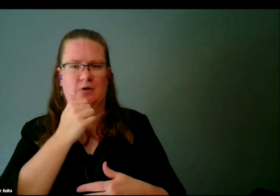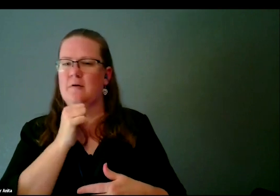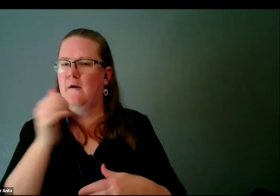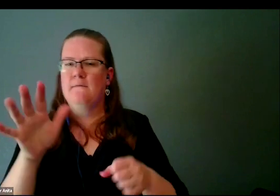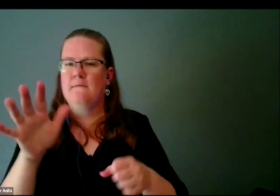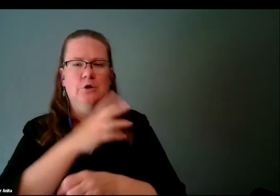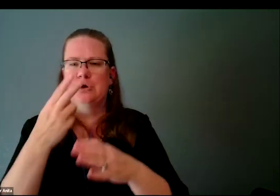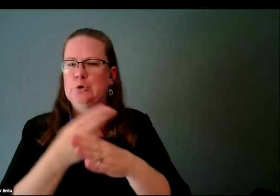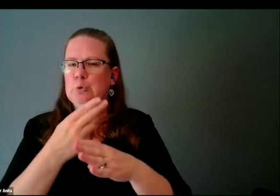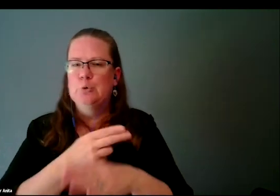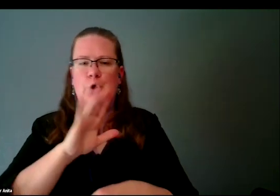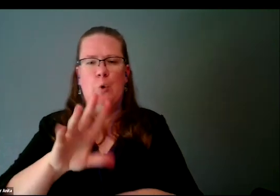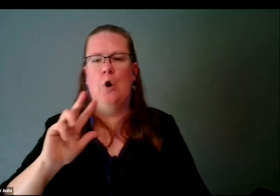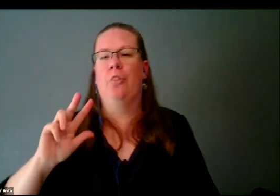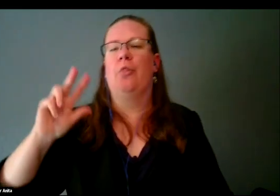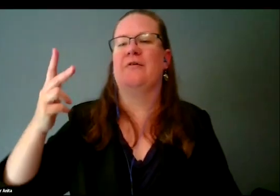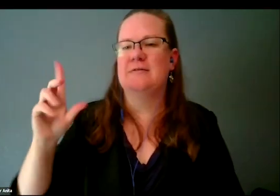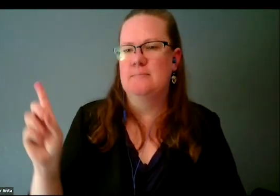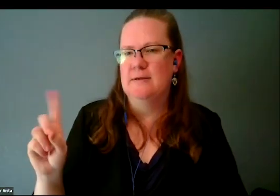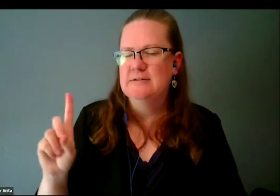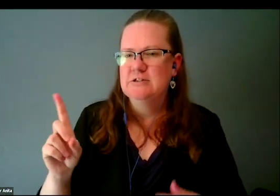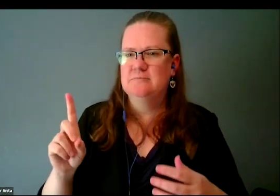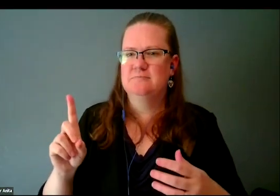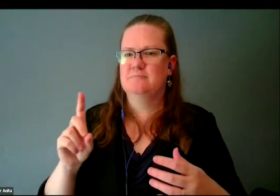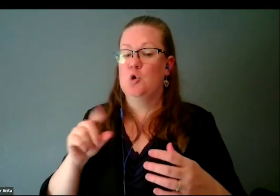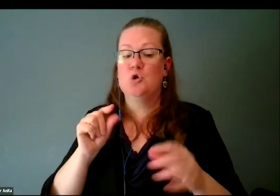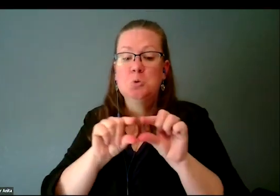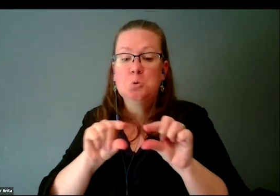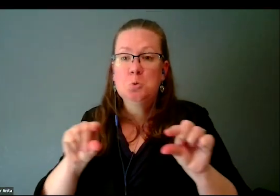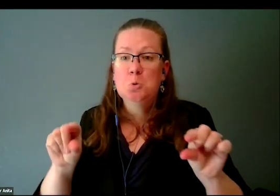the third dimension in my printer and creating truly 3D things,